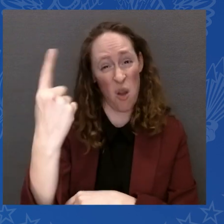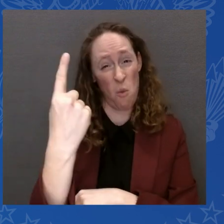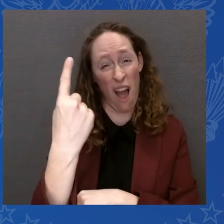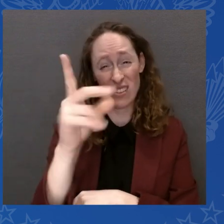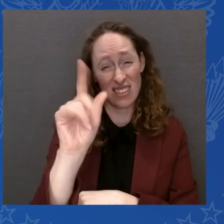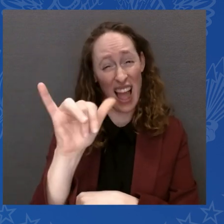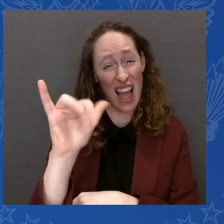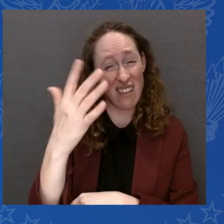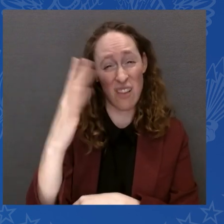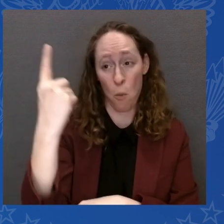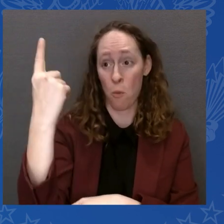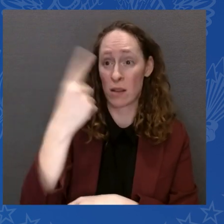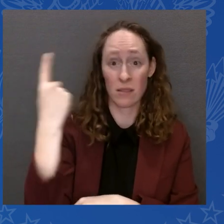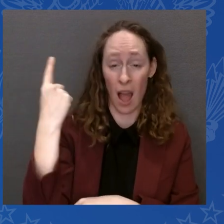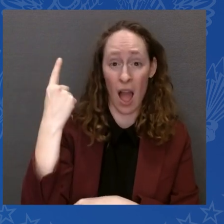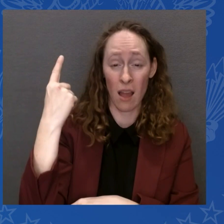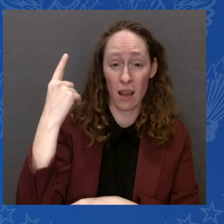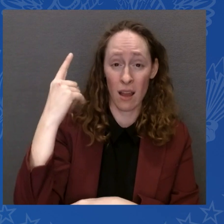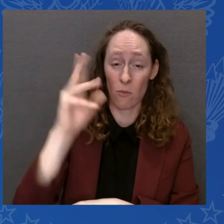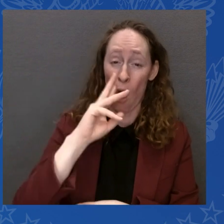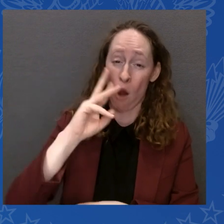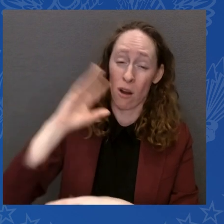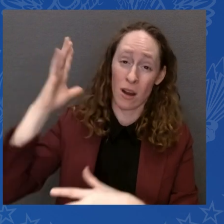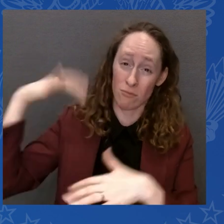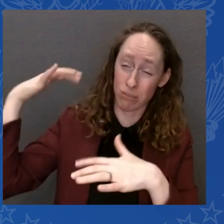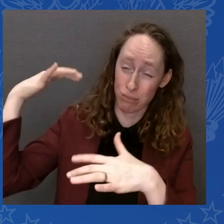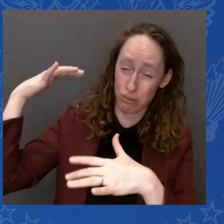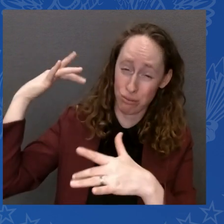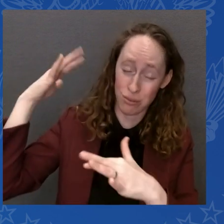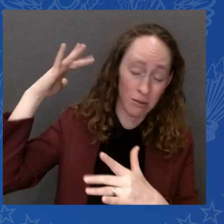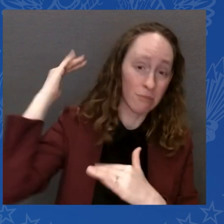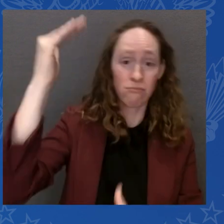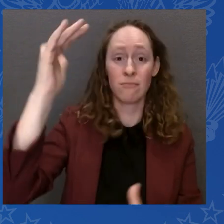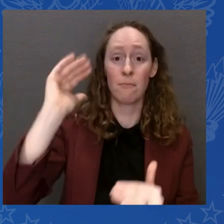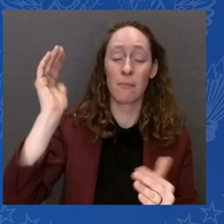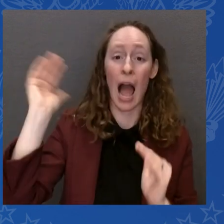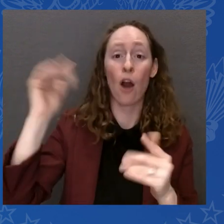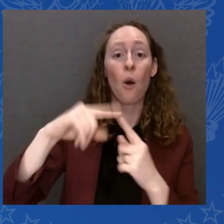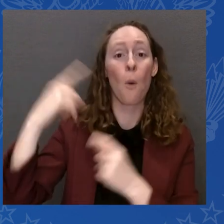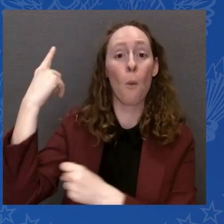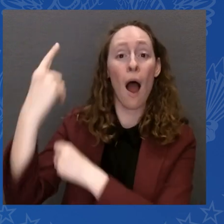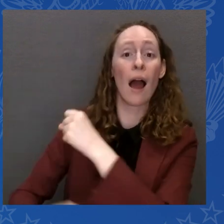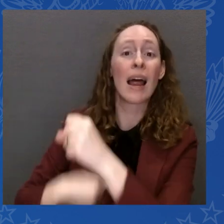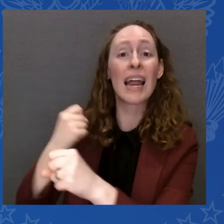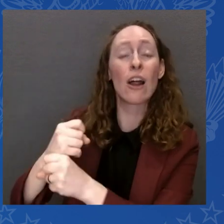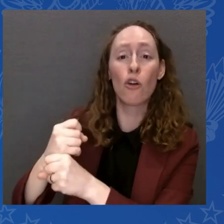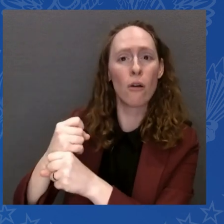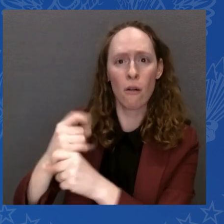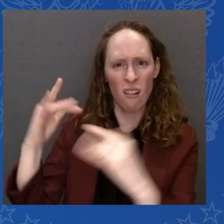Drenching rains, powerful winds, floods, landslides, but you don't feel it until you walk the streets